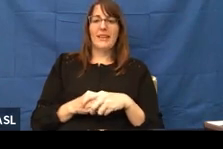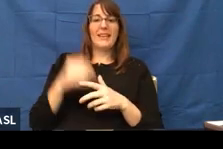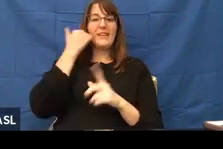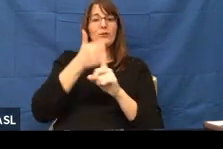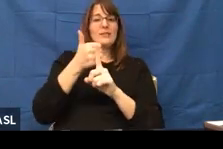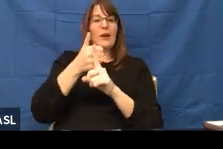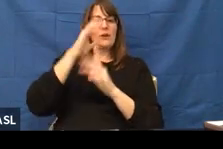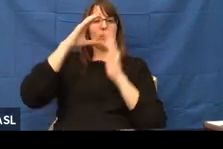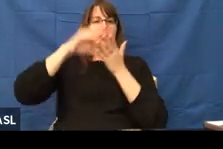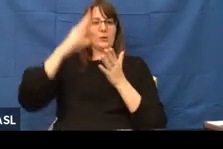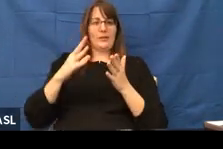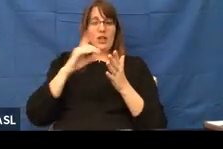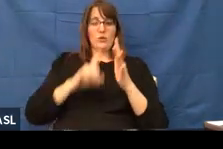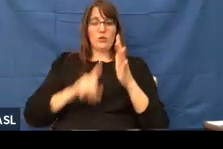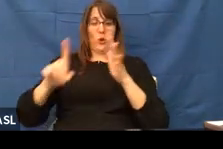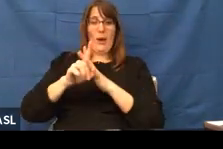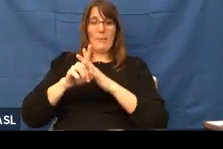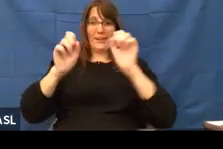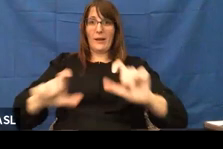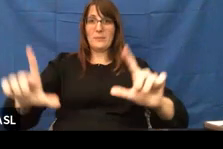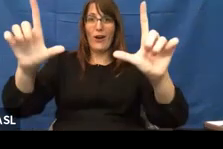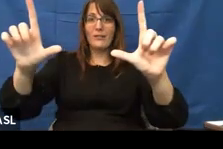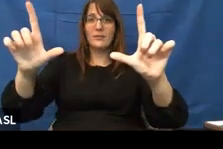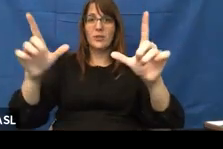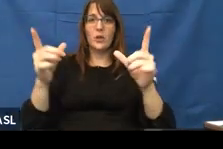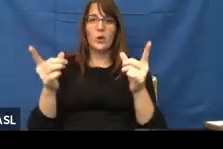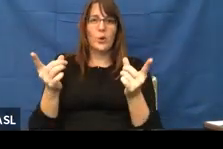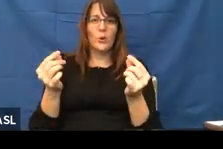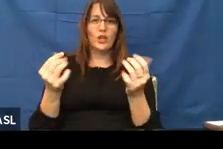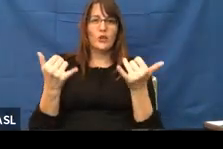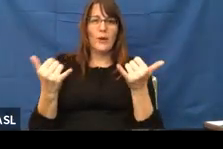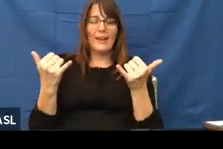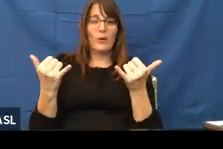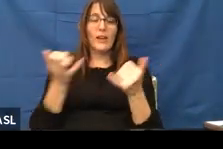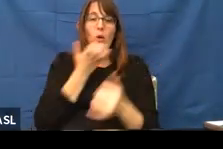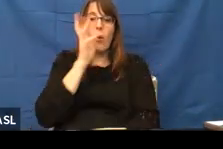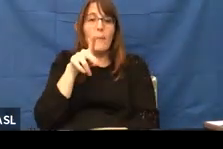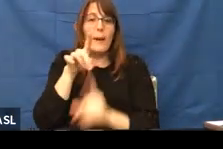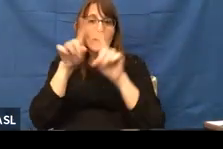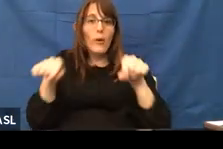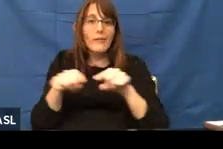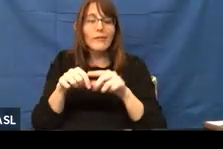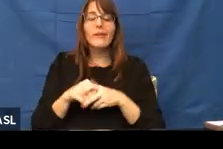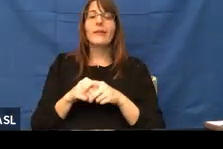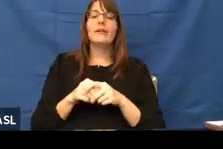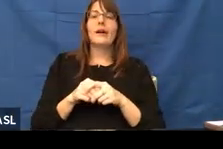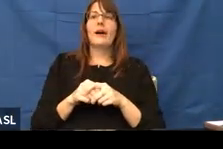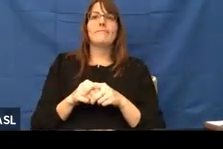Jewyl Alderson Clarke, SDCOE: What do you do now, right, that becomes your routine, just like the warm up that's on the board. Will you take attendance in your own class. So being thoughtful about